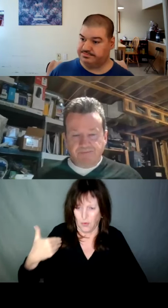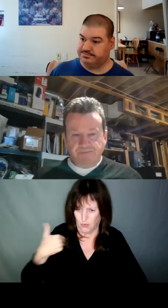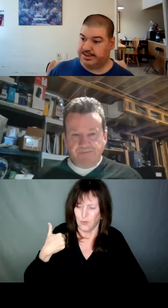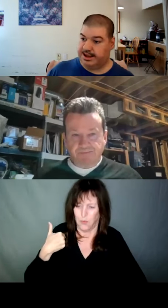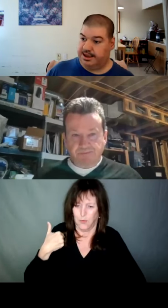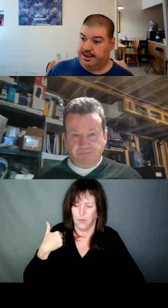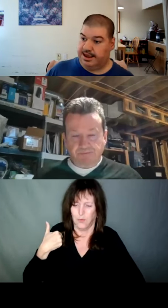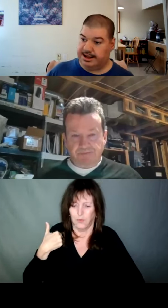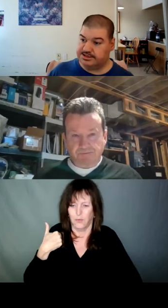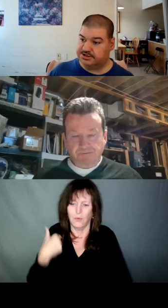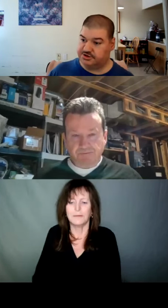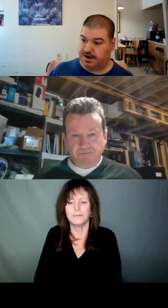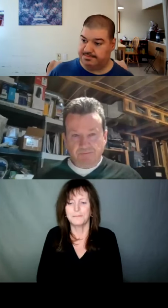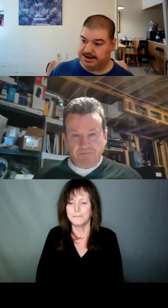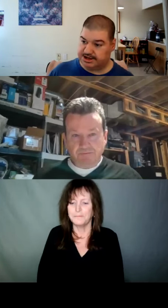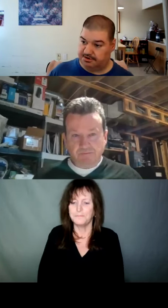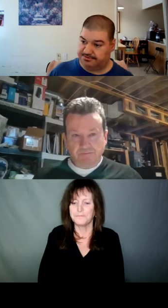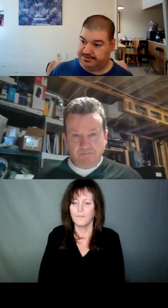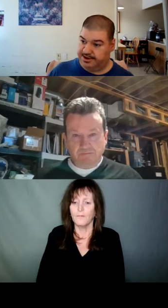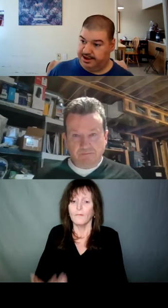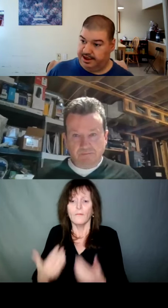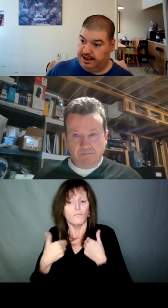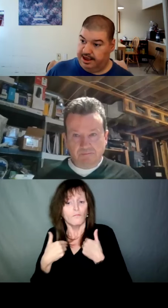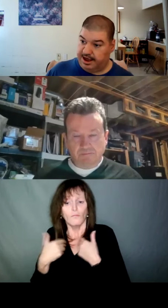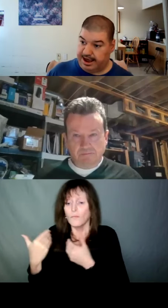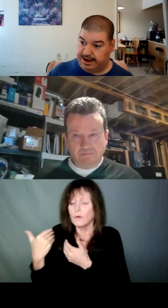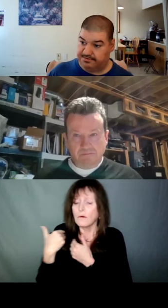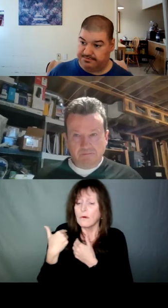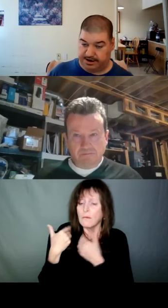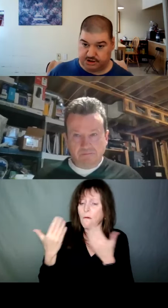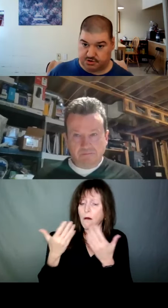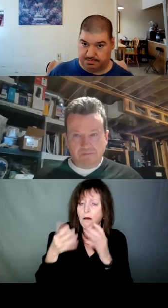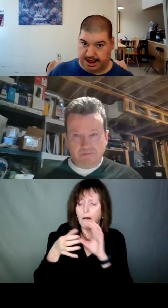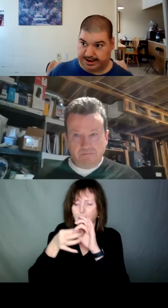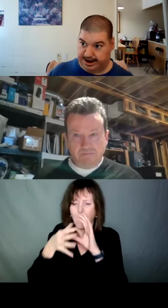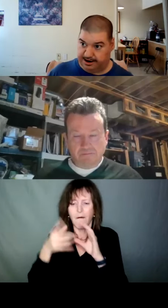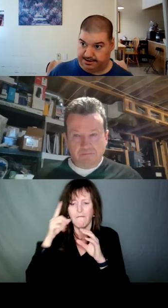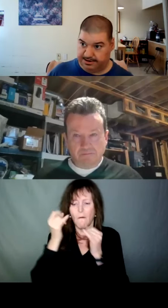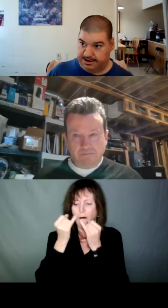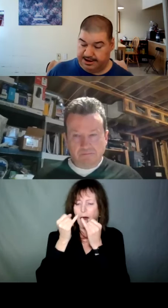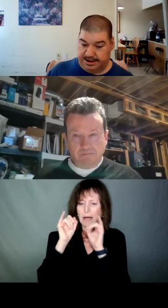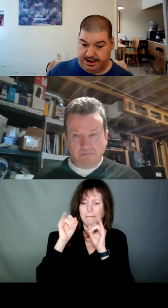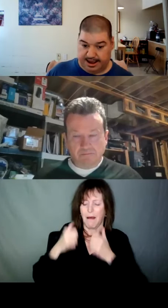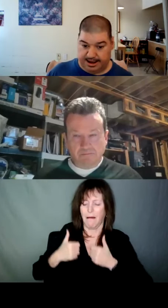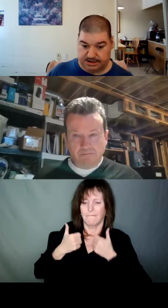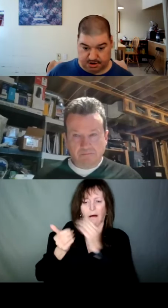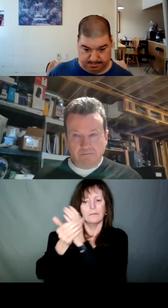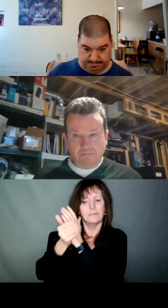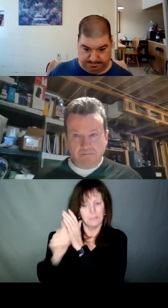the Center for Independent living in Toronto . I am the independent living skills coordinator . To